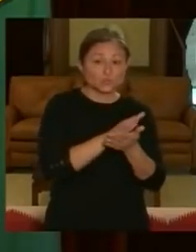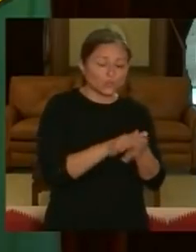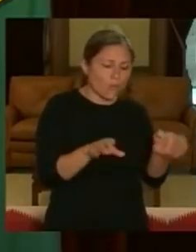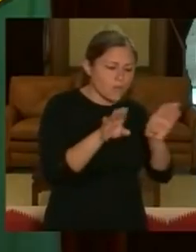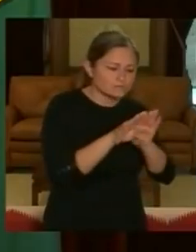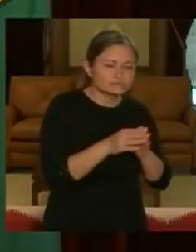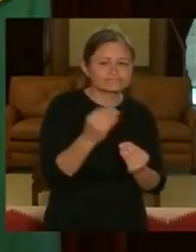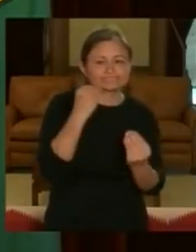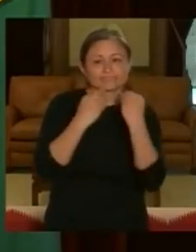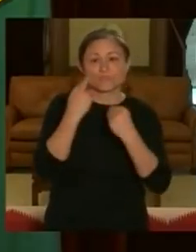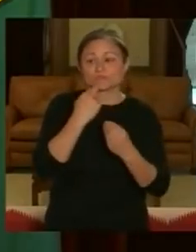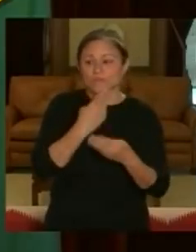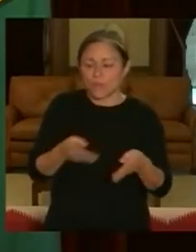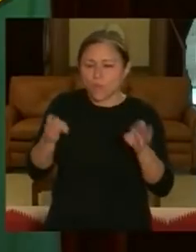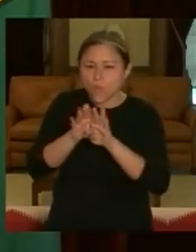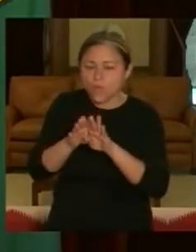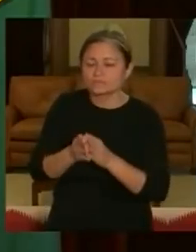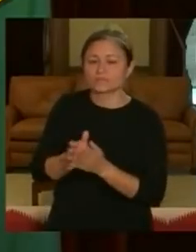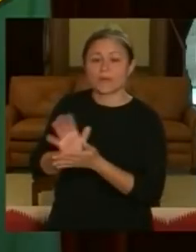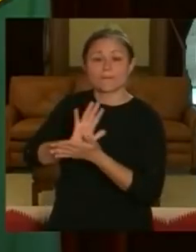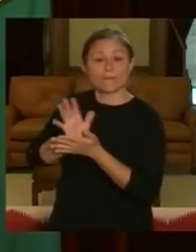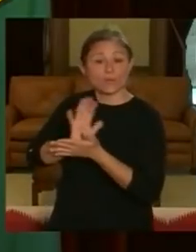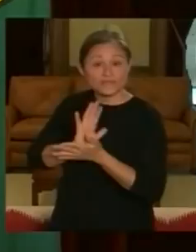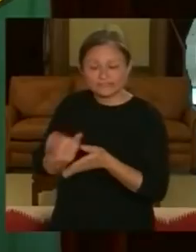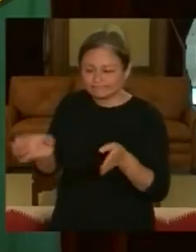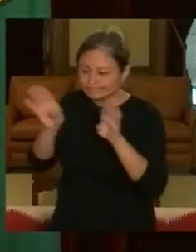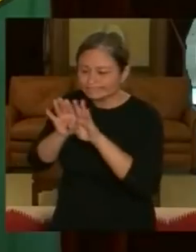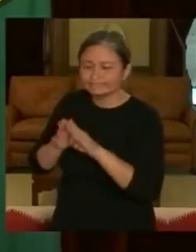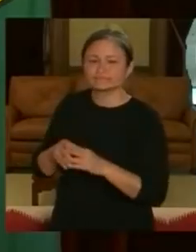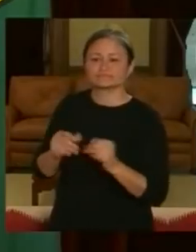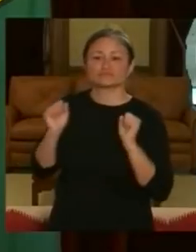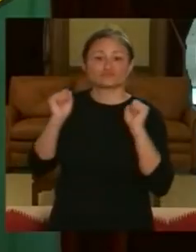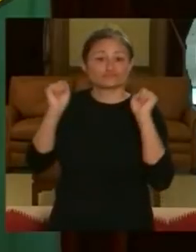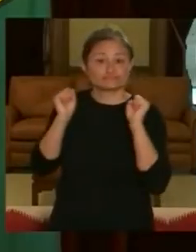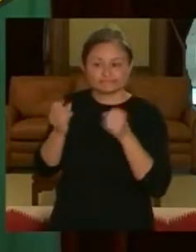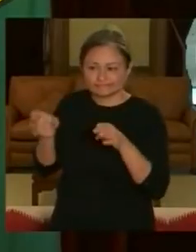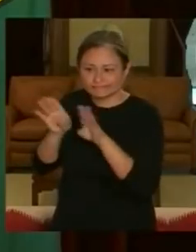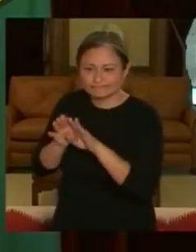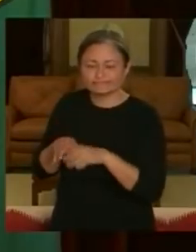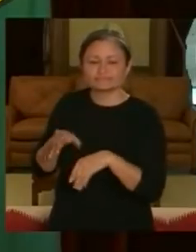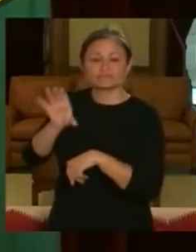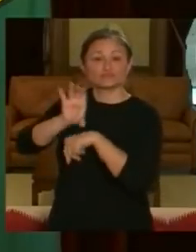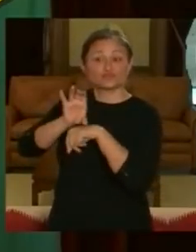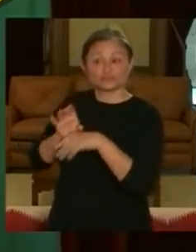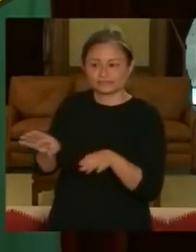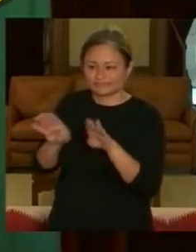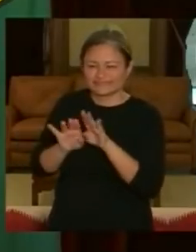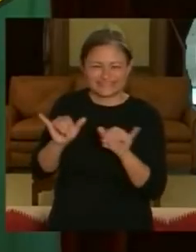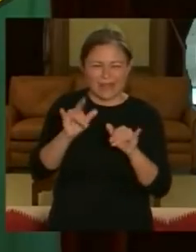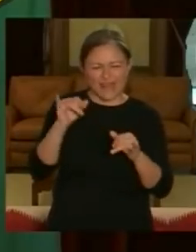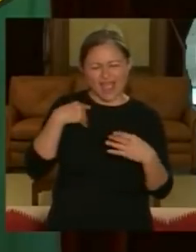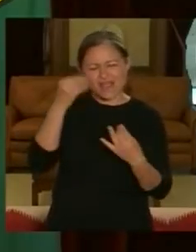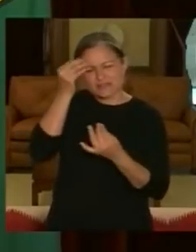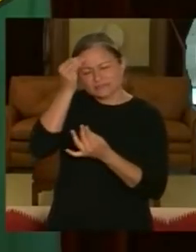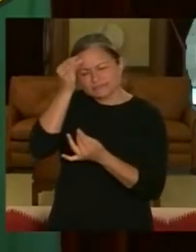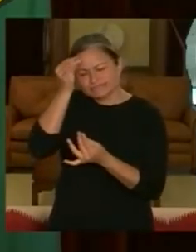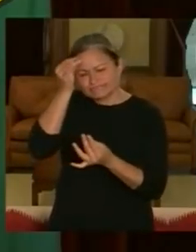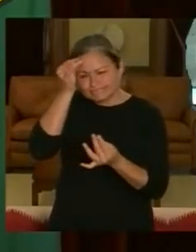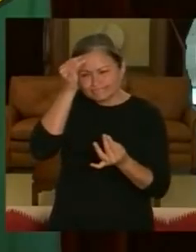WASHINGTONIANS ALREADY INCLUDING THE CLOSURES OF SCHOOLS, RESTAURANTS, ENTERTAINMENT VENUES, OTHER BUSINESSES WHERE PEOPLE WILL